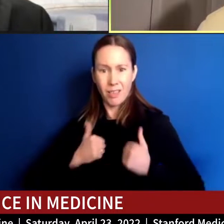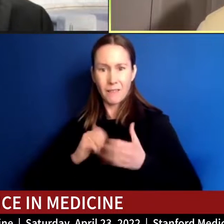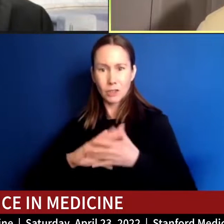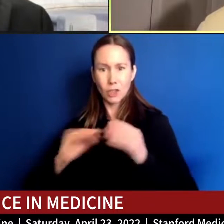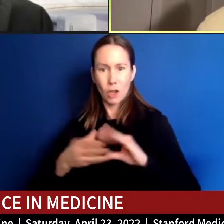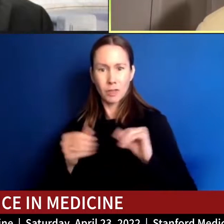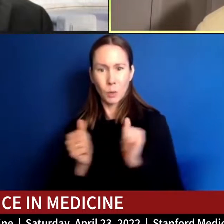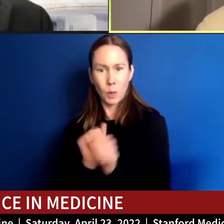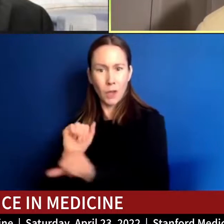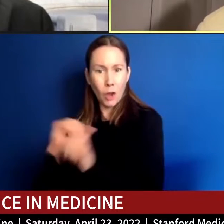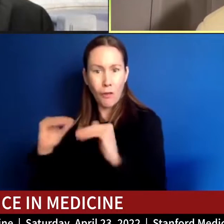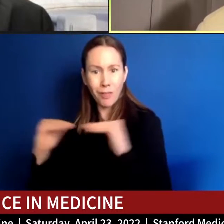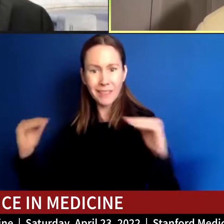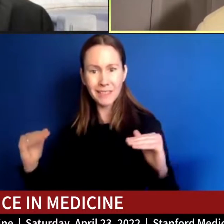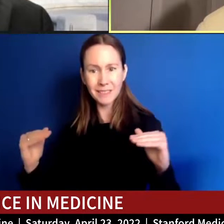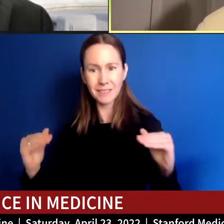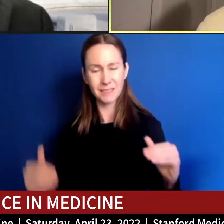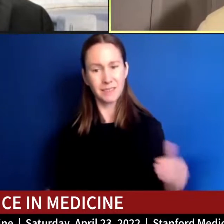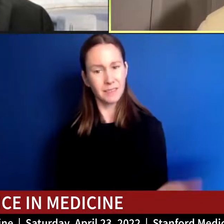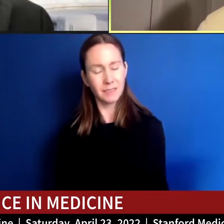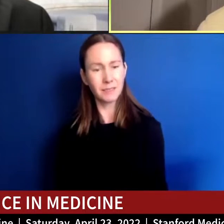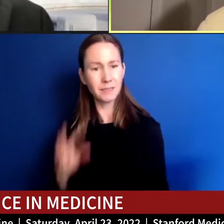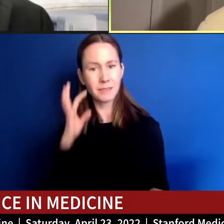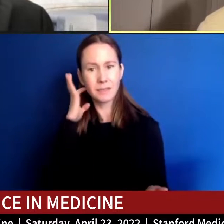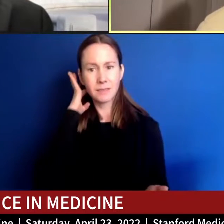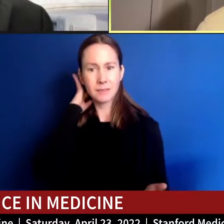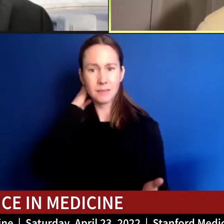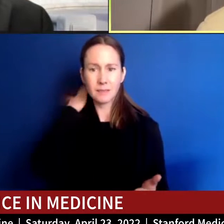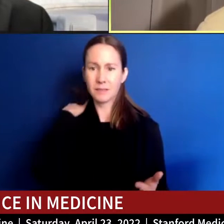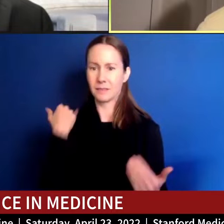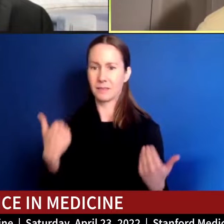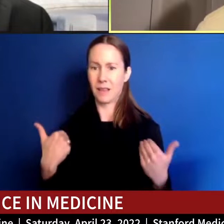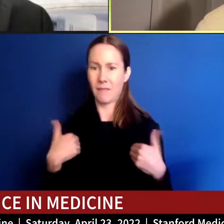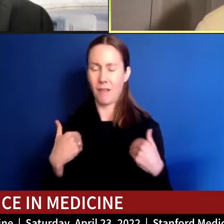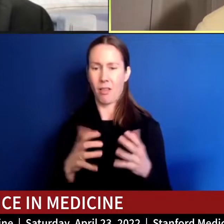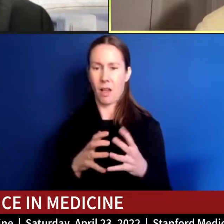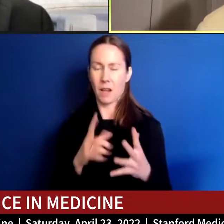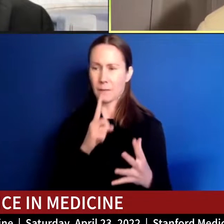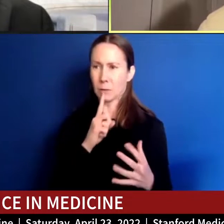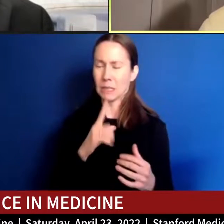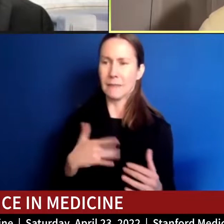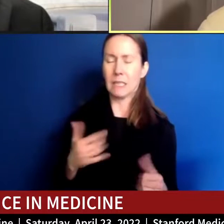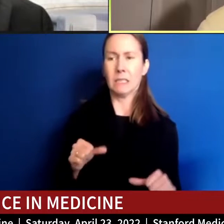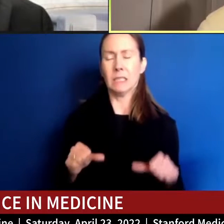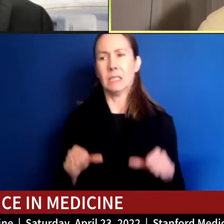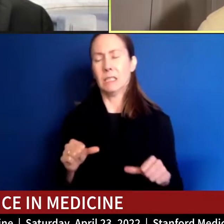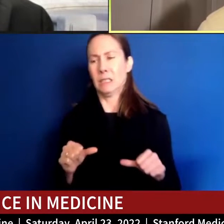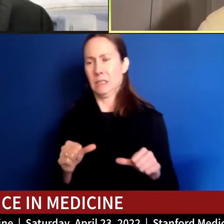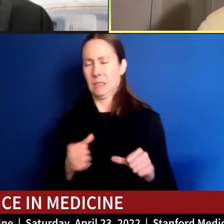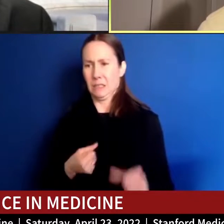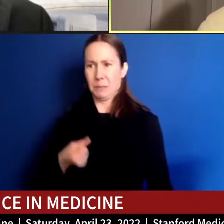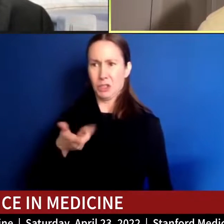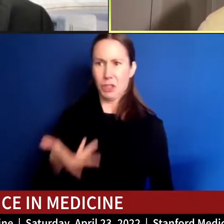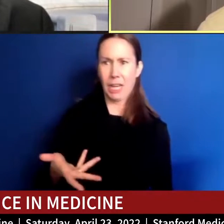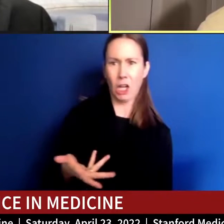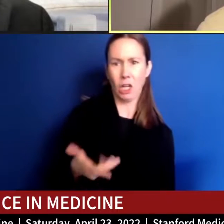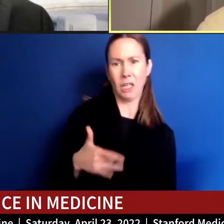Like there is a lot of things that are fraught, right? That there is still a real aversion